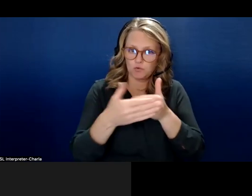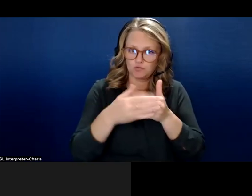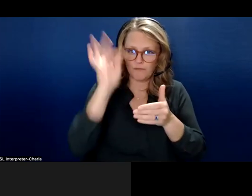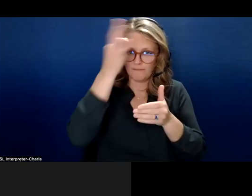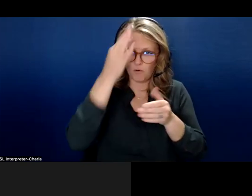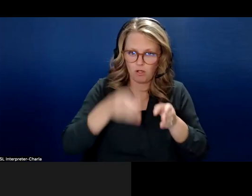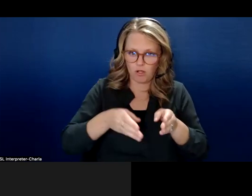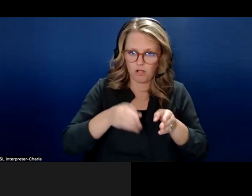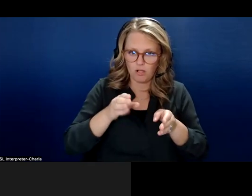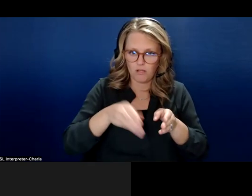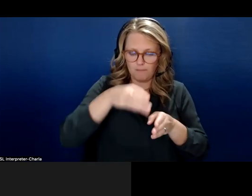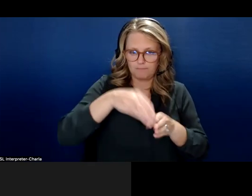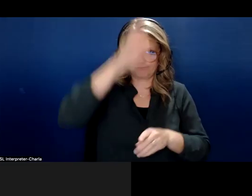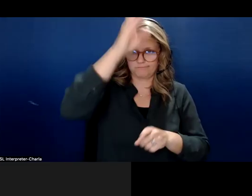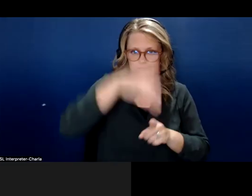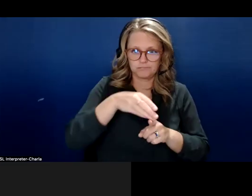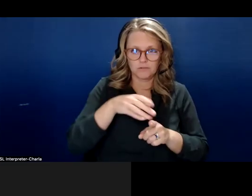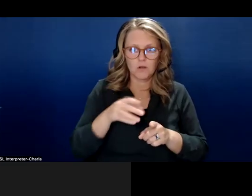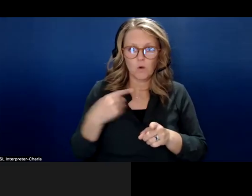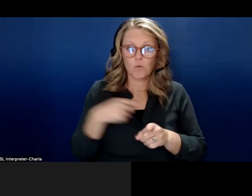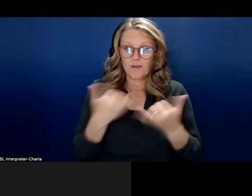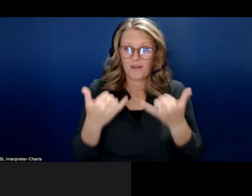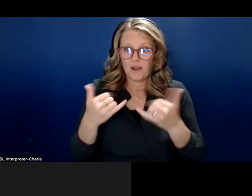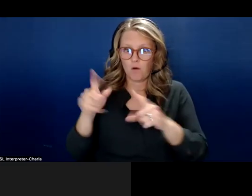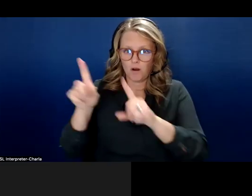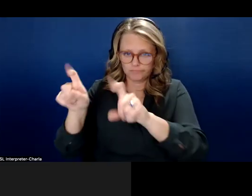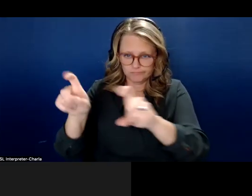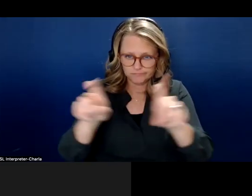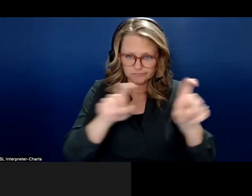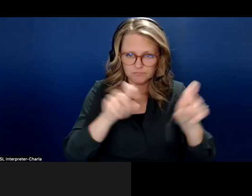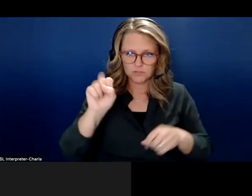for the next phase of the design and thinking about drainage